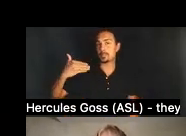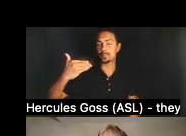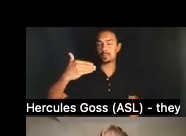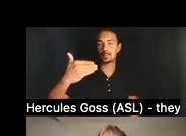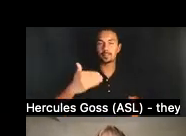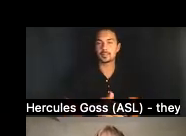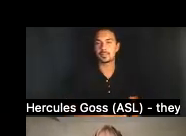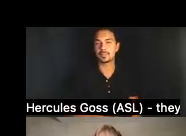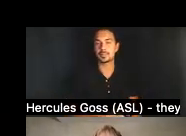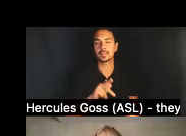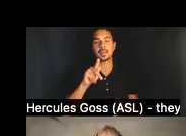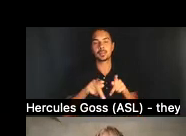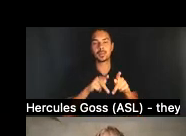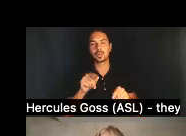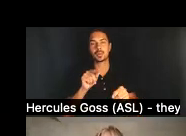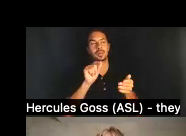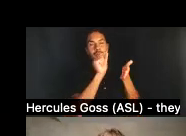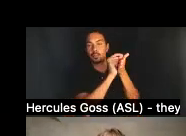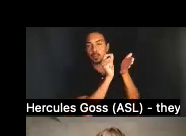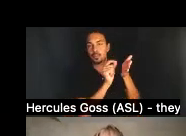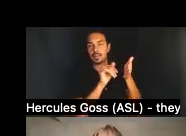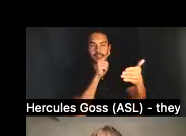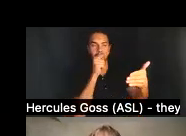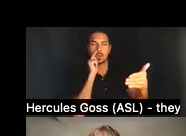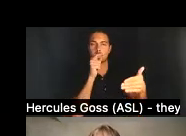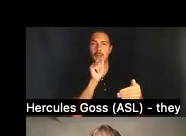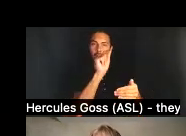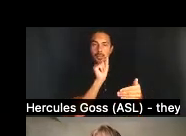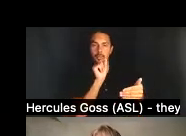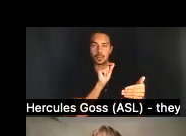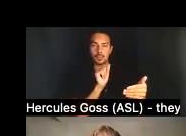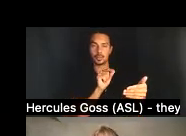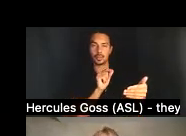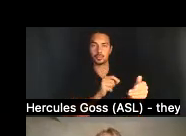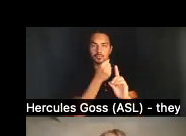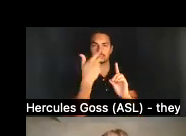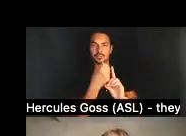people write down things by point without actually absorbing